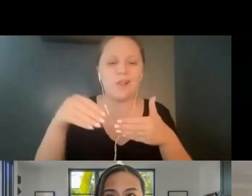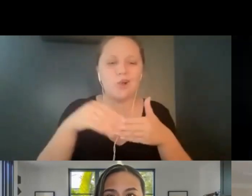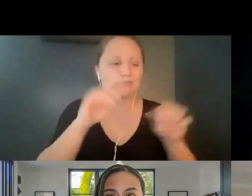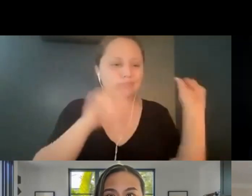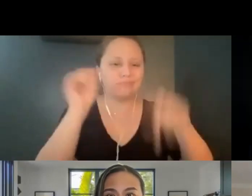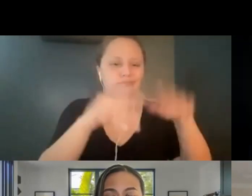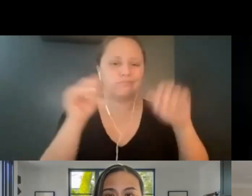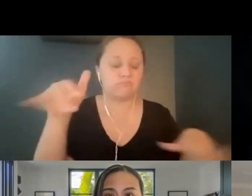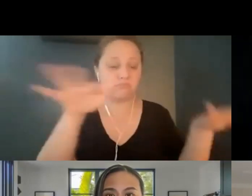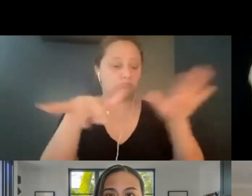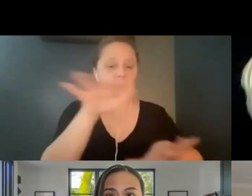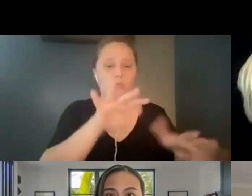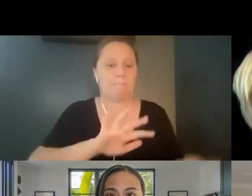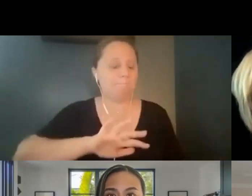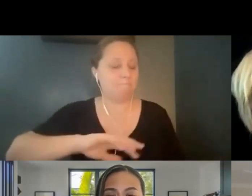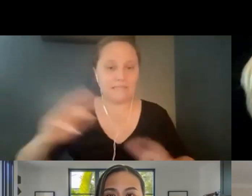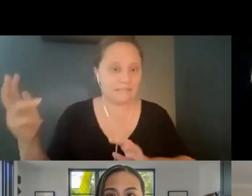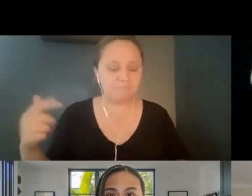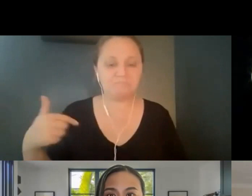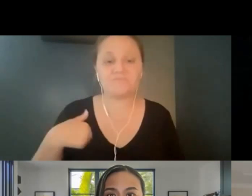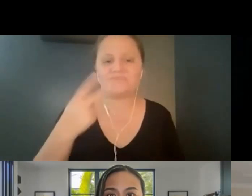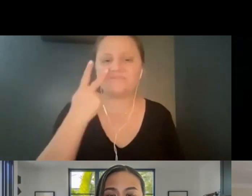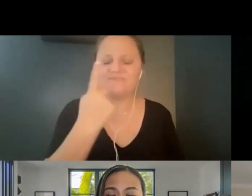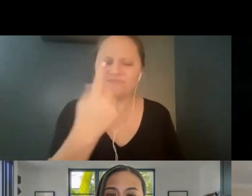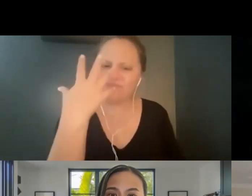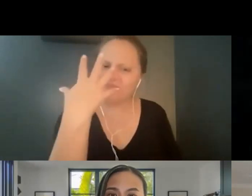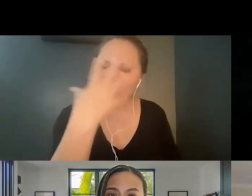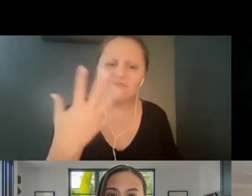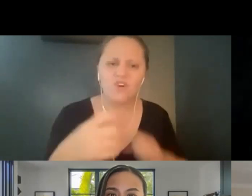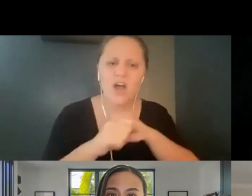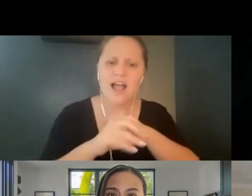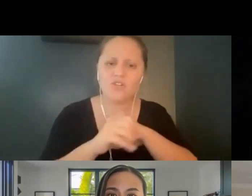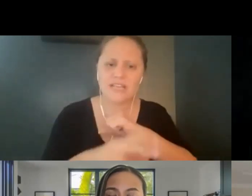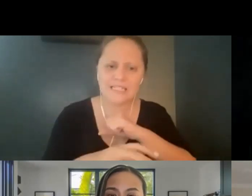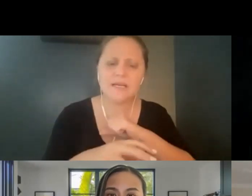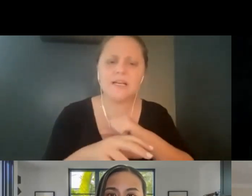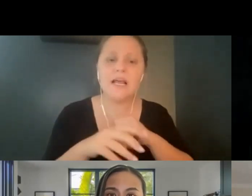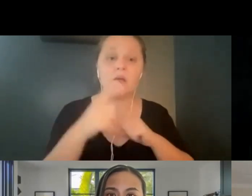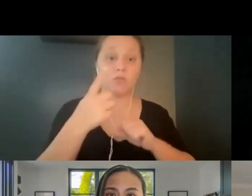mess and I saw this beautiful ad about a picture of a man with Asperger's